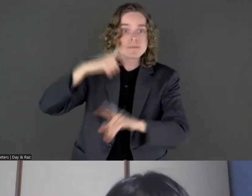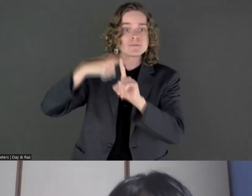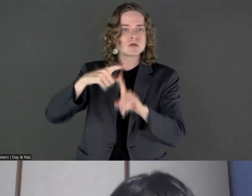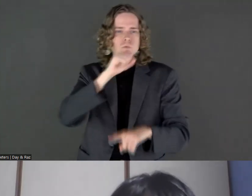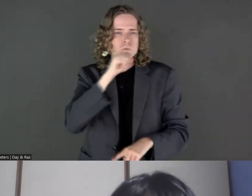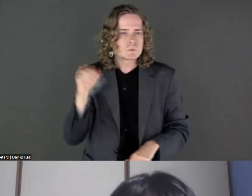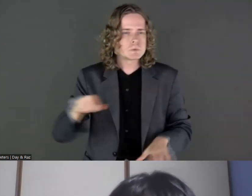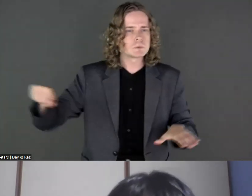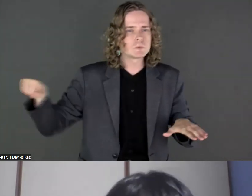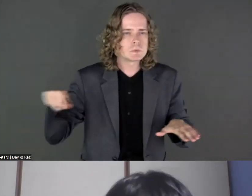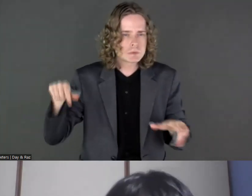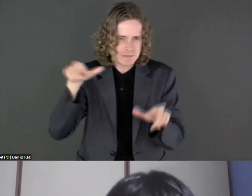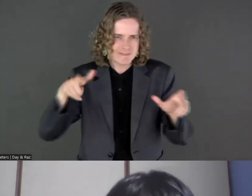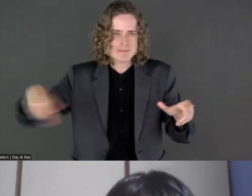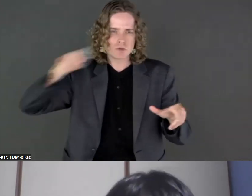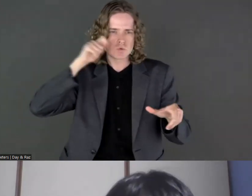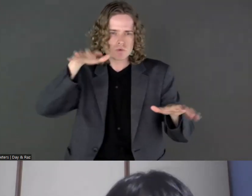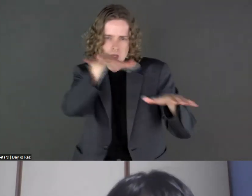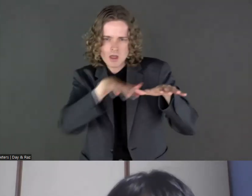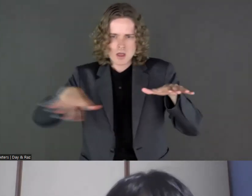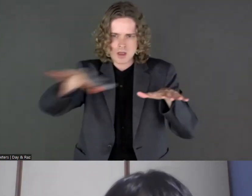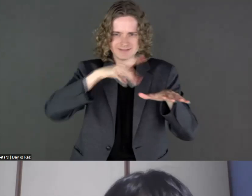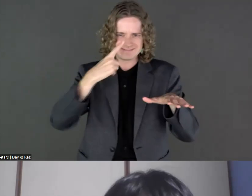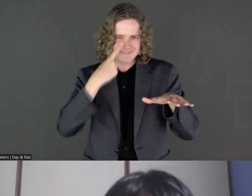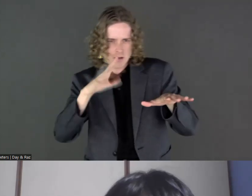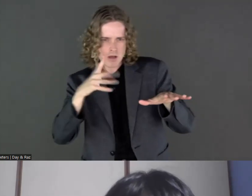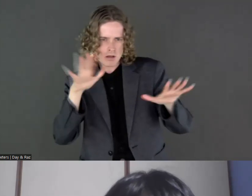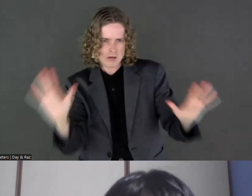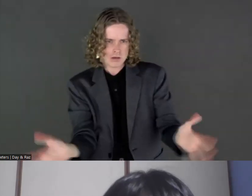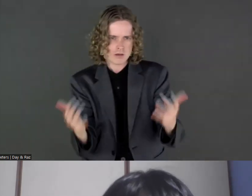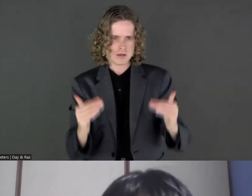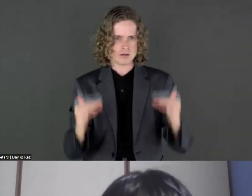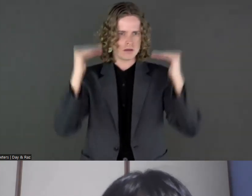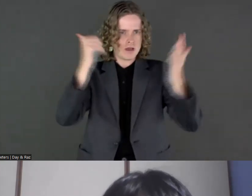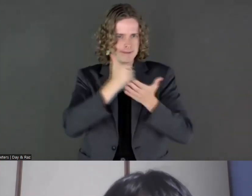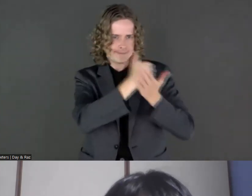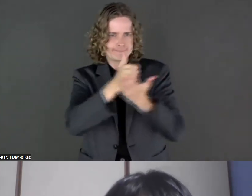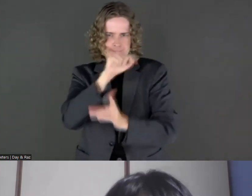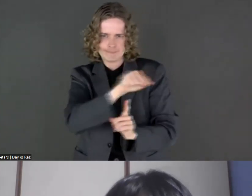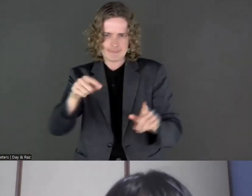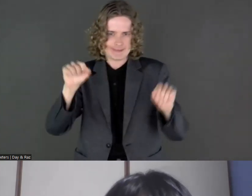because it will give us a perspective and hope will is improvement. But I would like to share